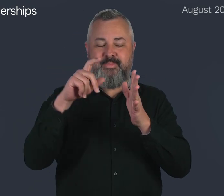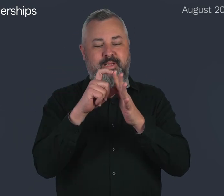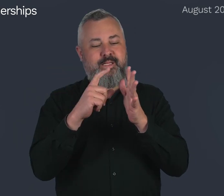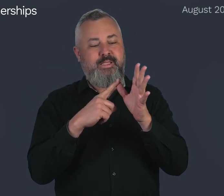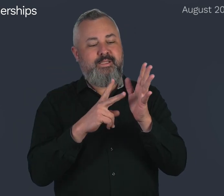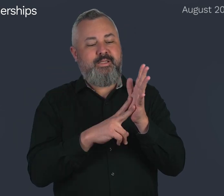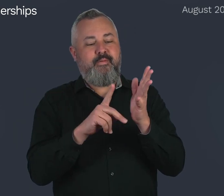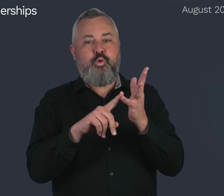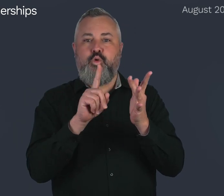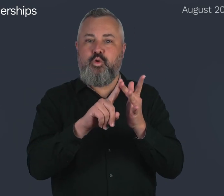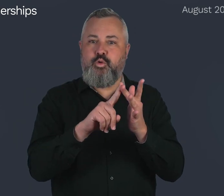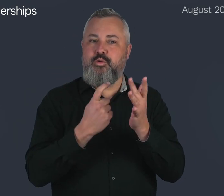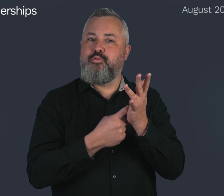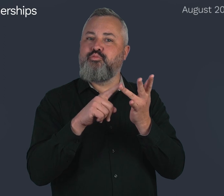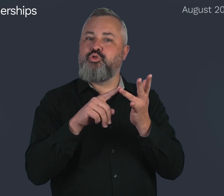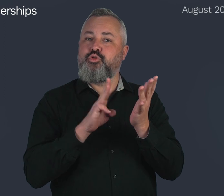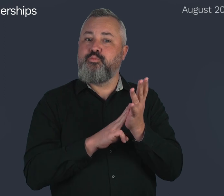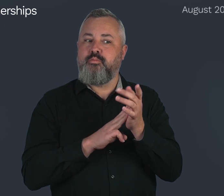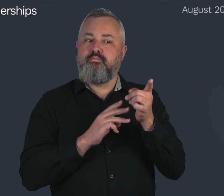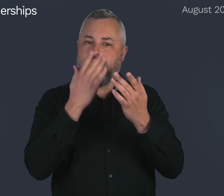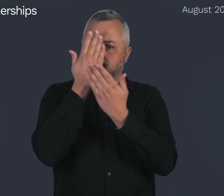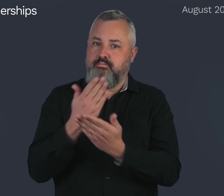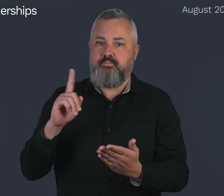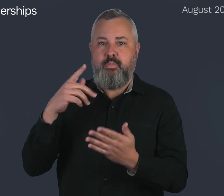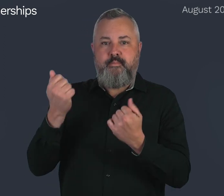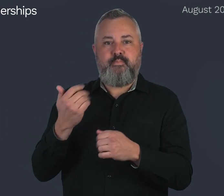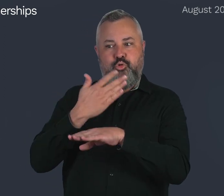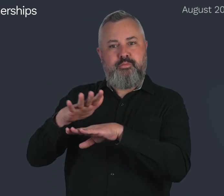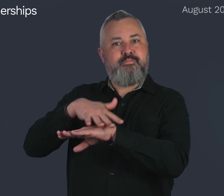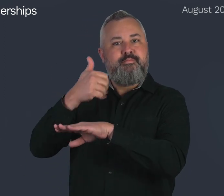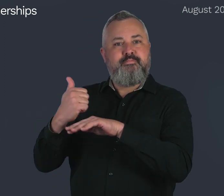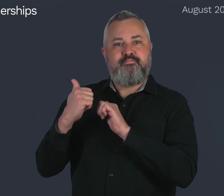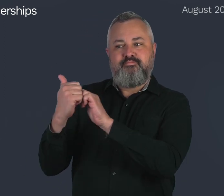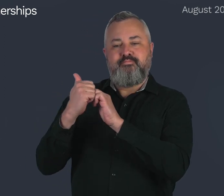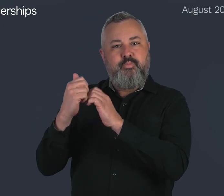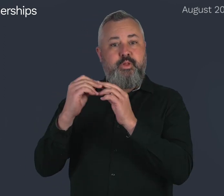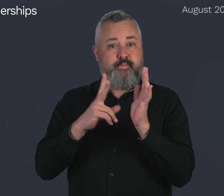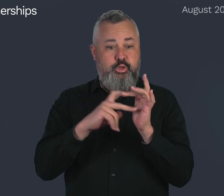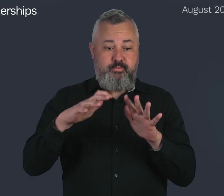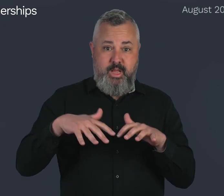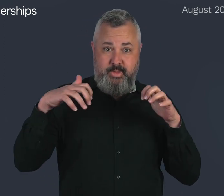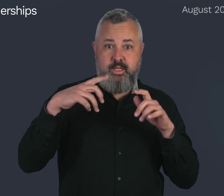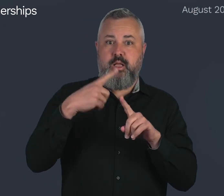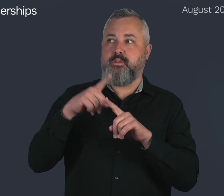the Davui Room in honour of twinning partnerships established between the Victorian Parliament and the Parliaments